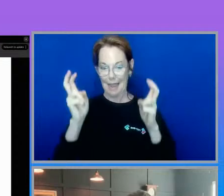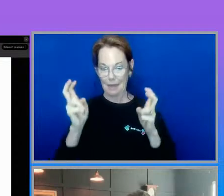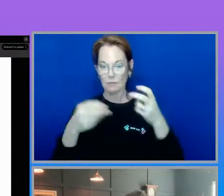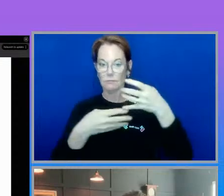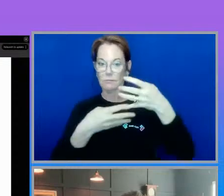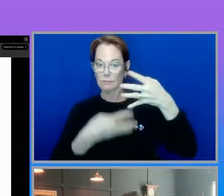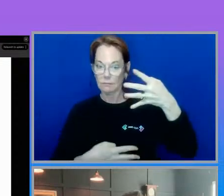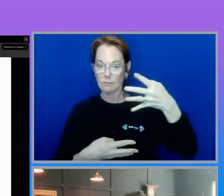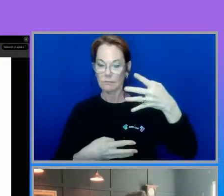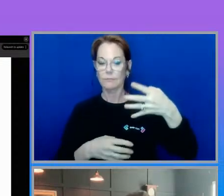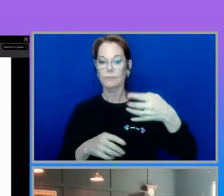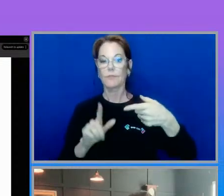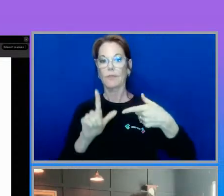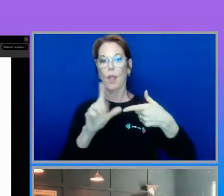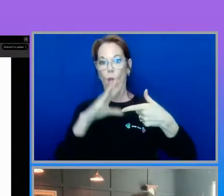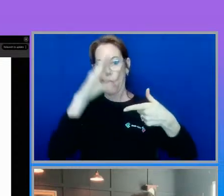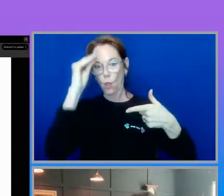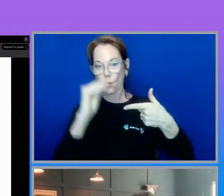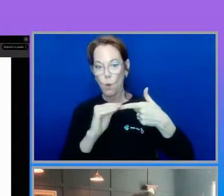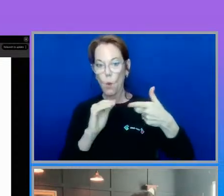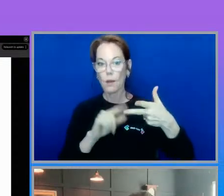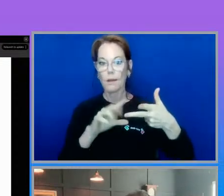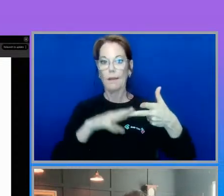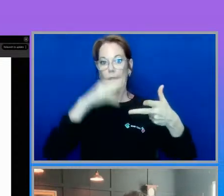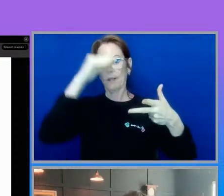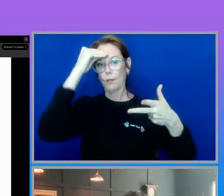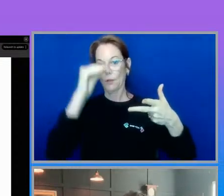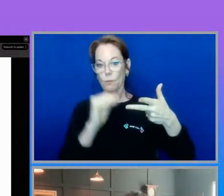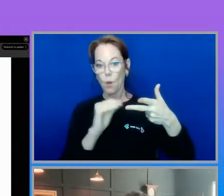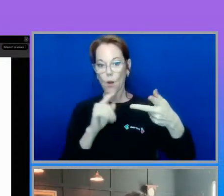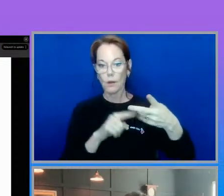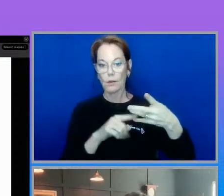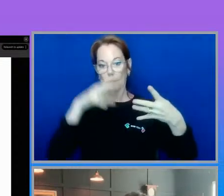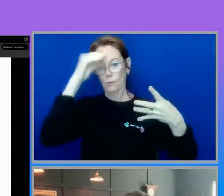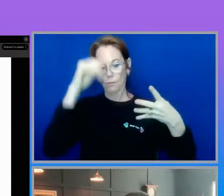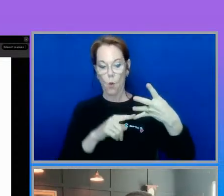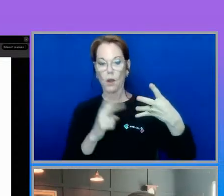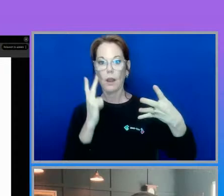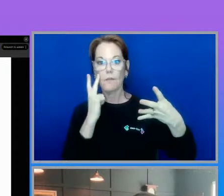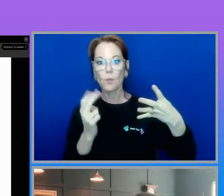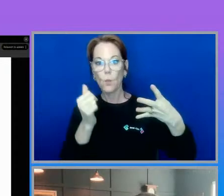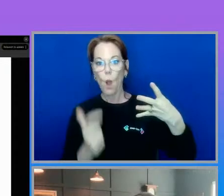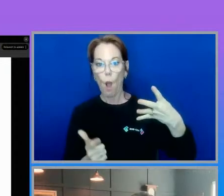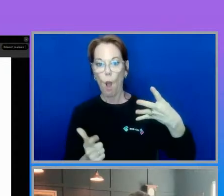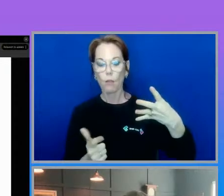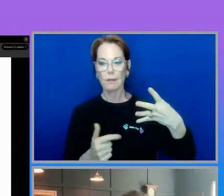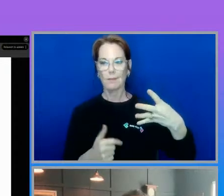Learn More, Learn More, Learn More and View All. This would leave a user guessing where their goes. It could go